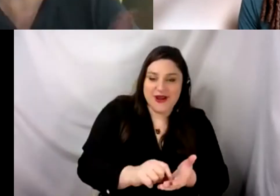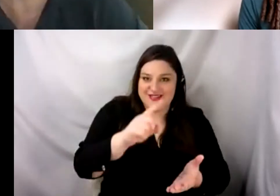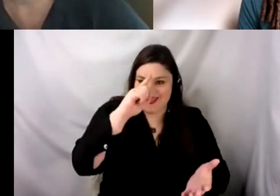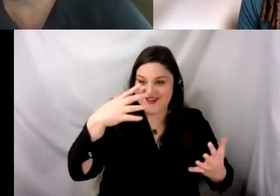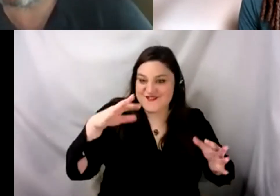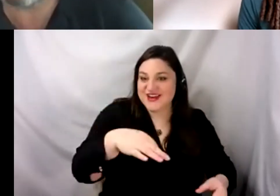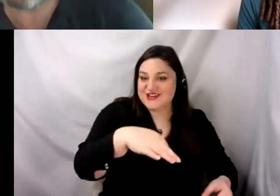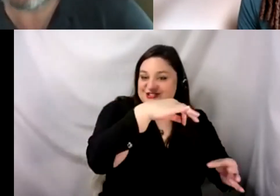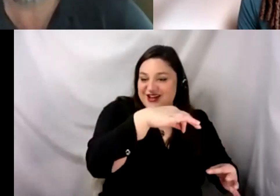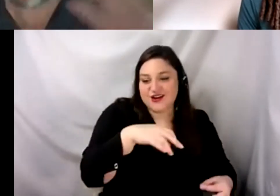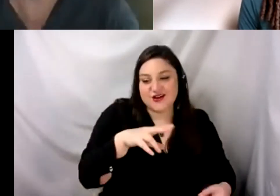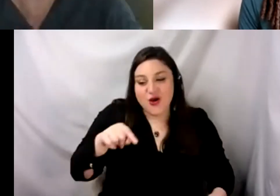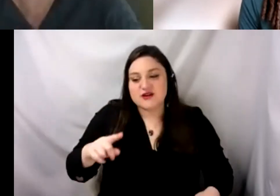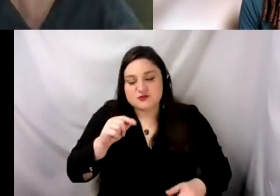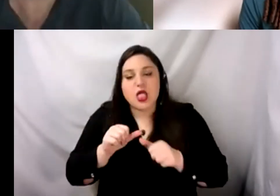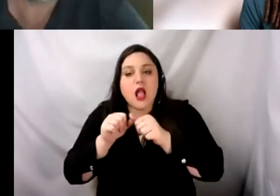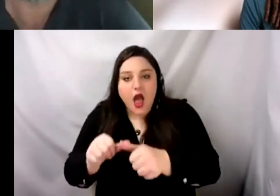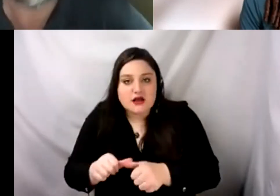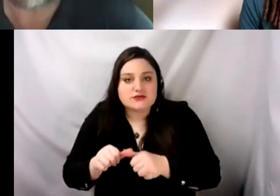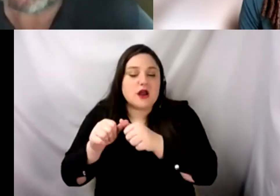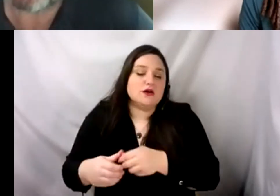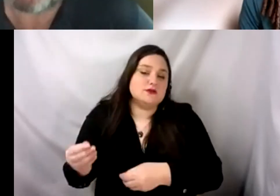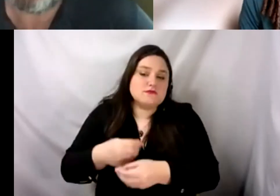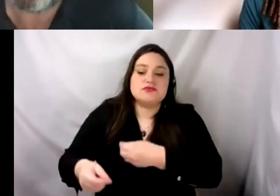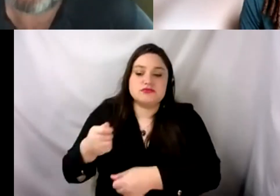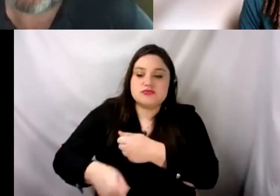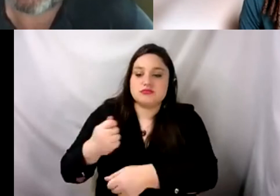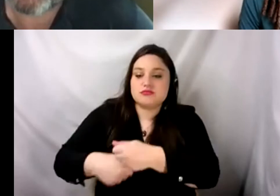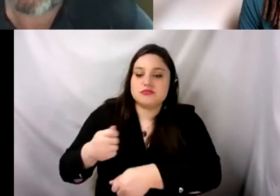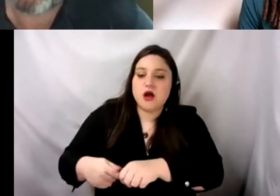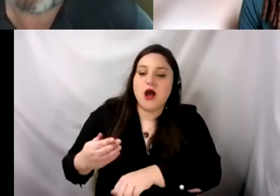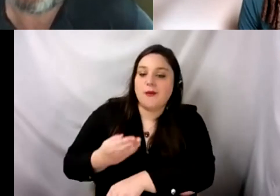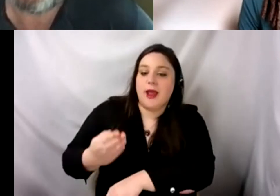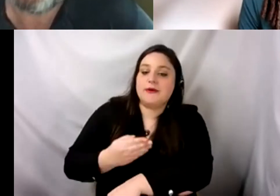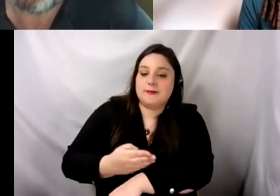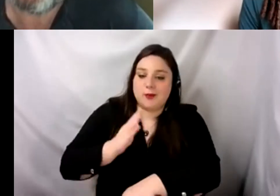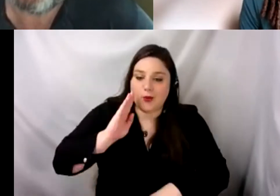question go back to the website.